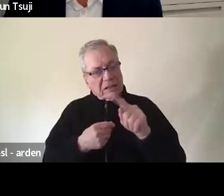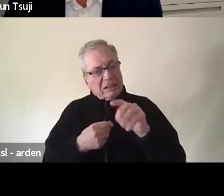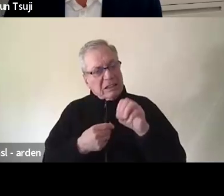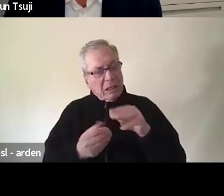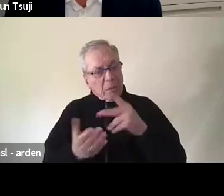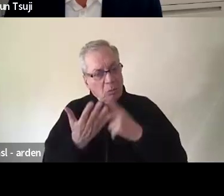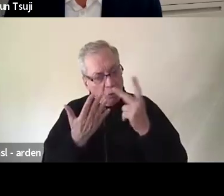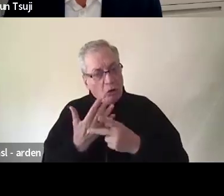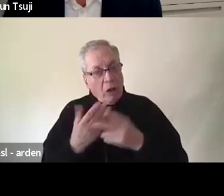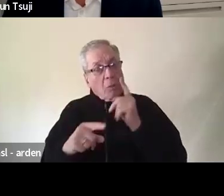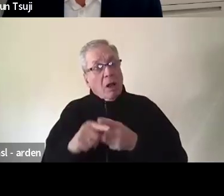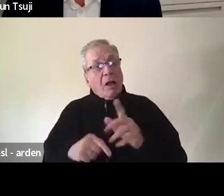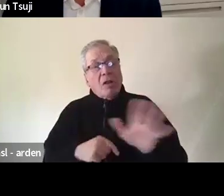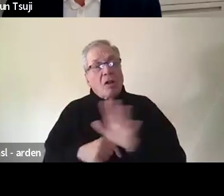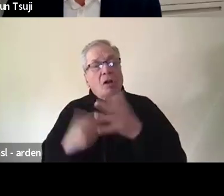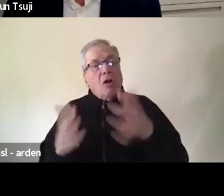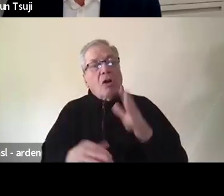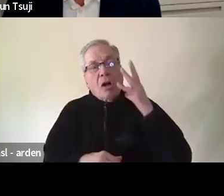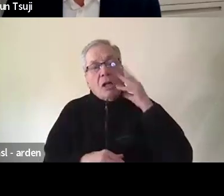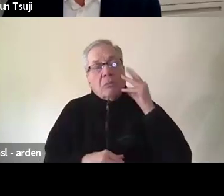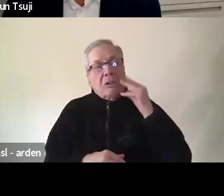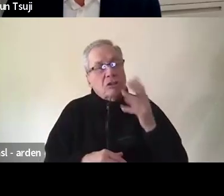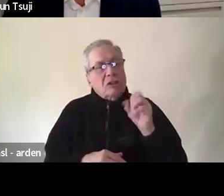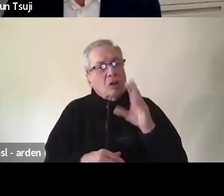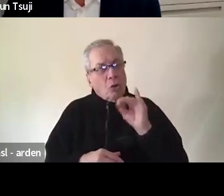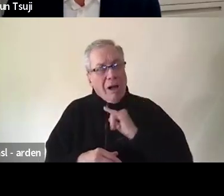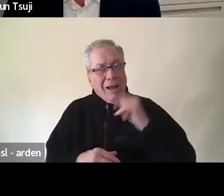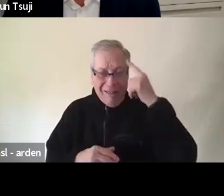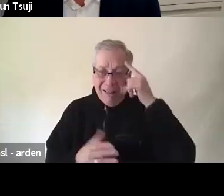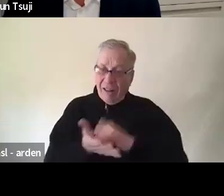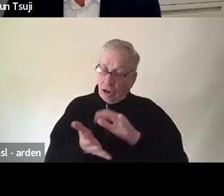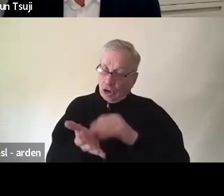their own experience. I think that student perspective